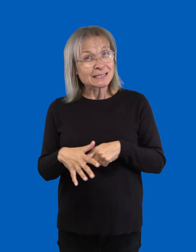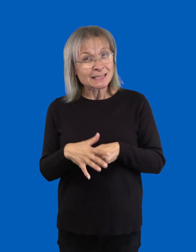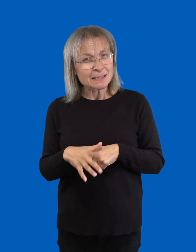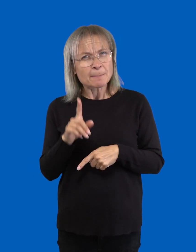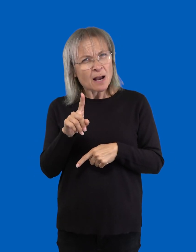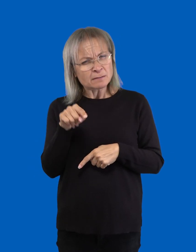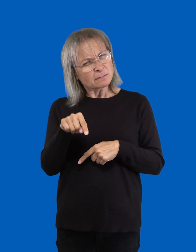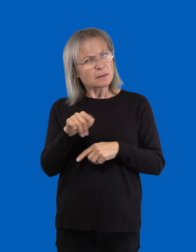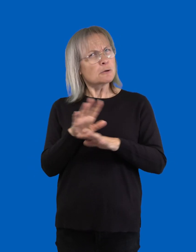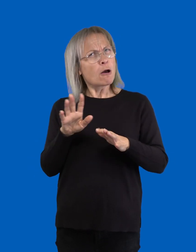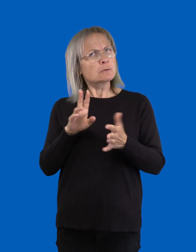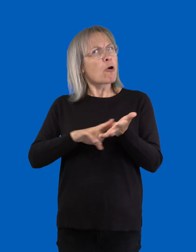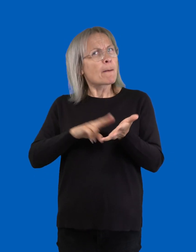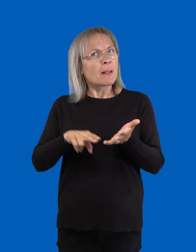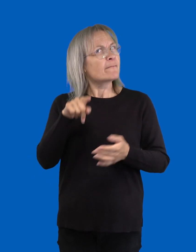Vaginal bleeding that's unusual for you.